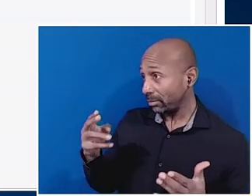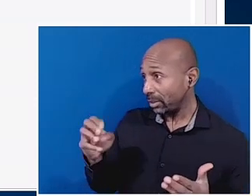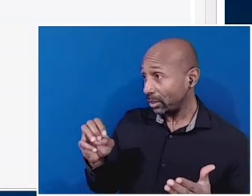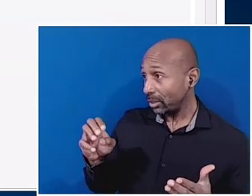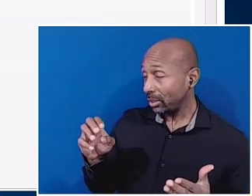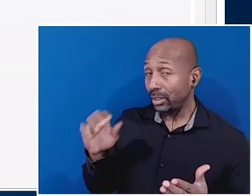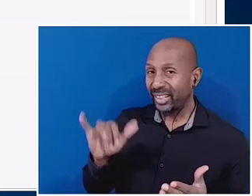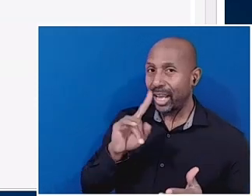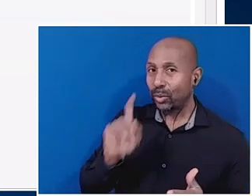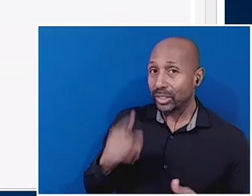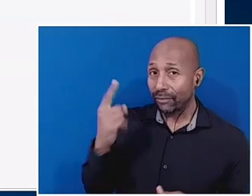Is that the intent of this?